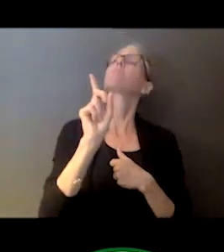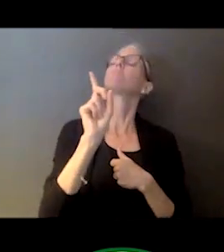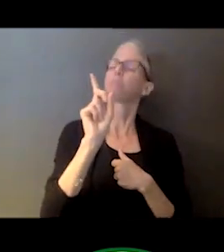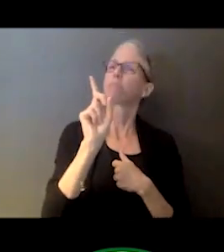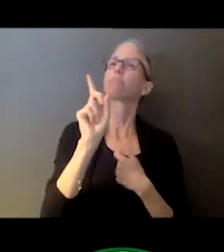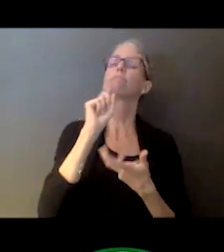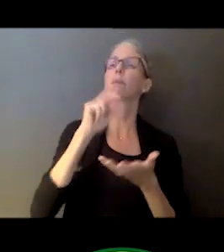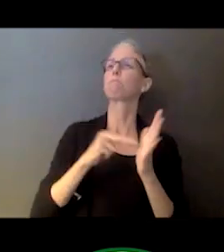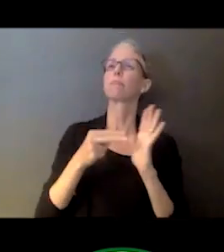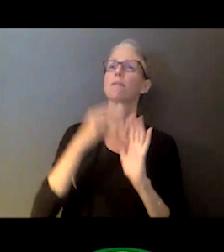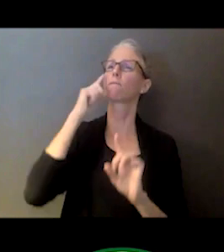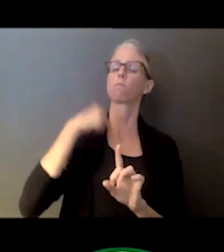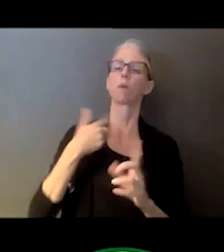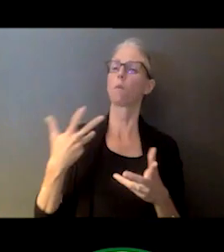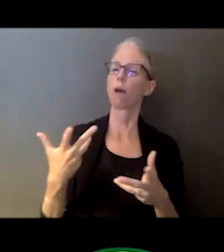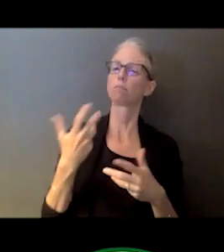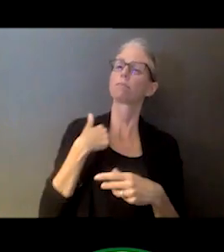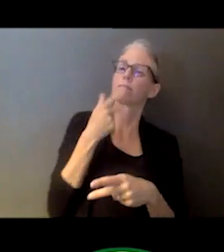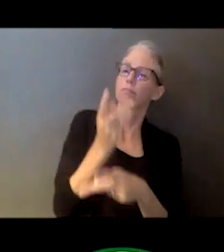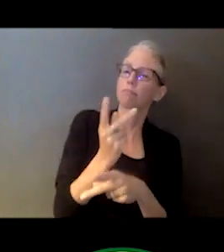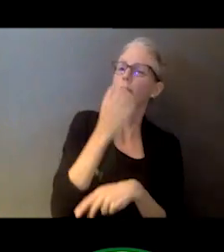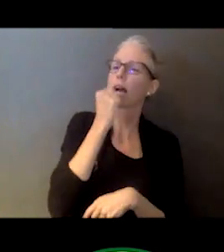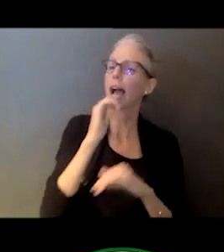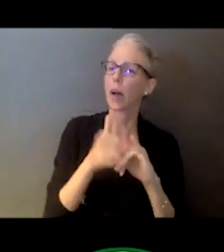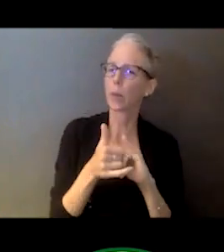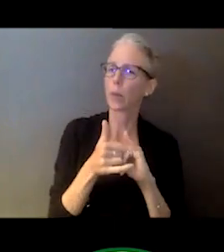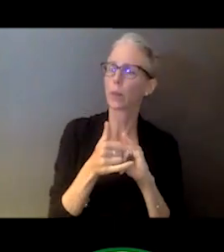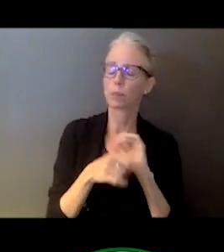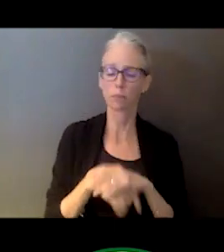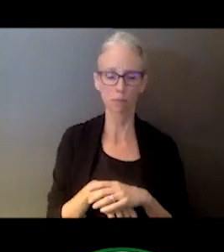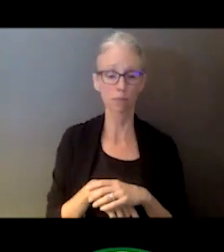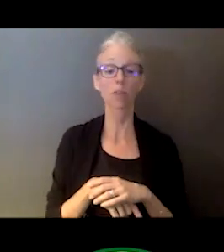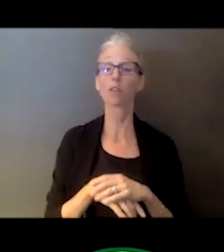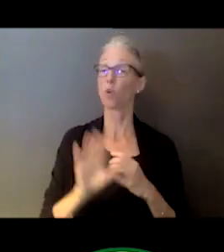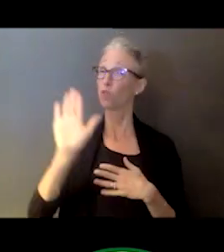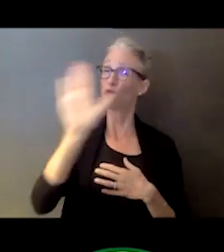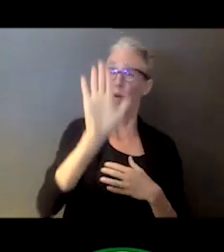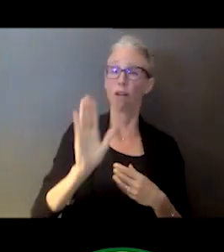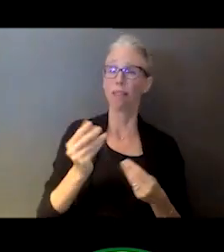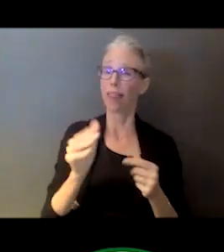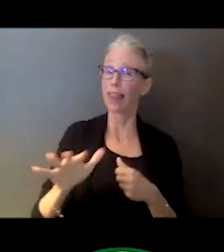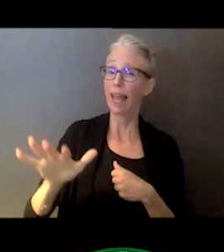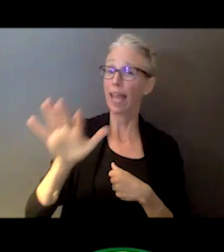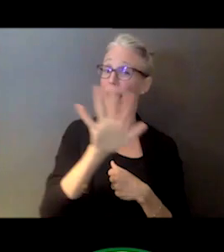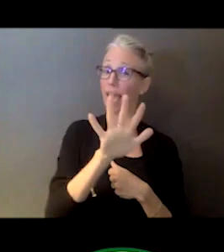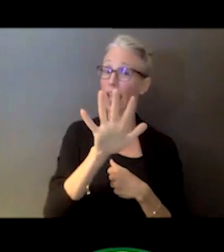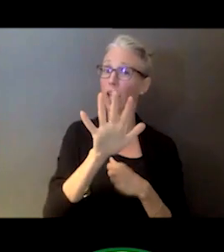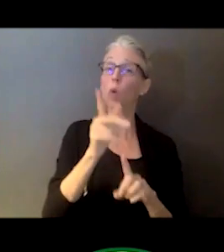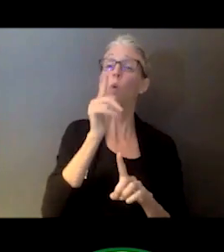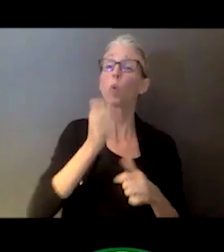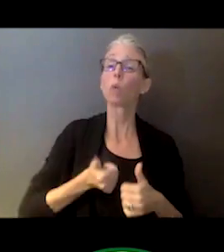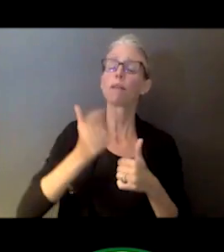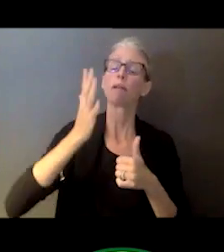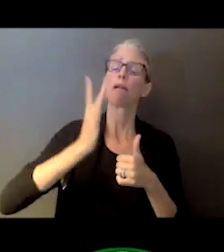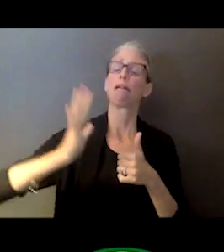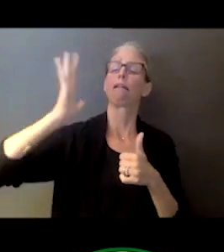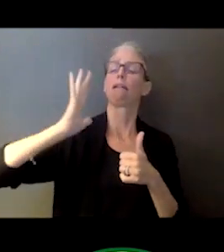As you attend this conference. Let us pay respects to the indigenous peoples that inhabited these sacred lands way before you and we arrived.